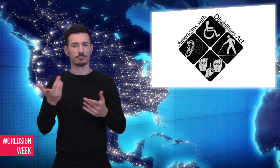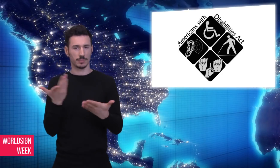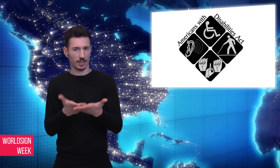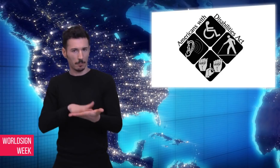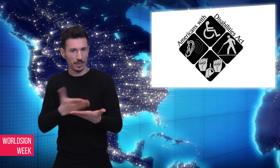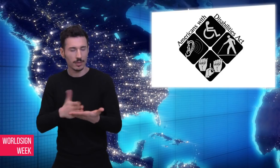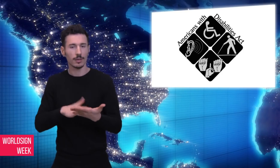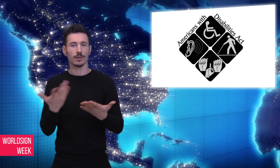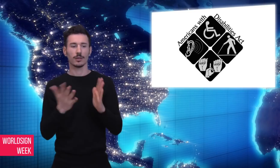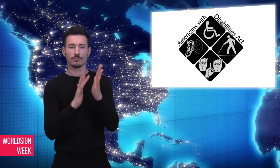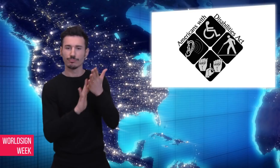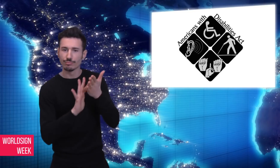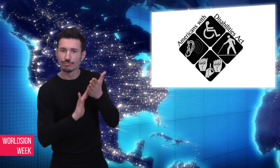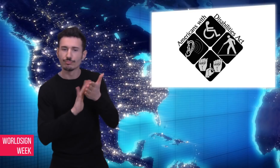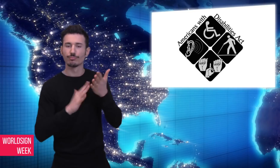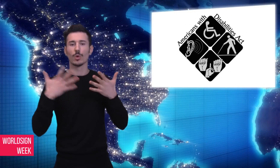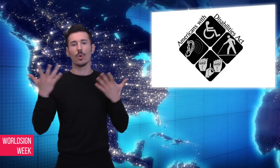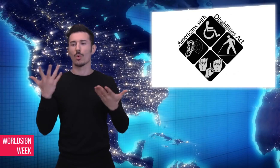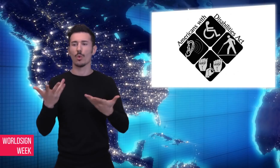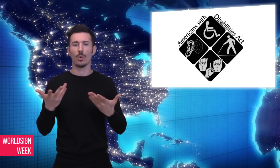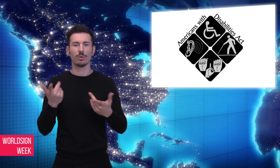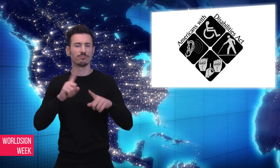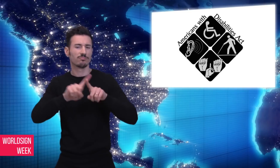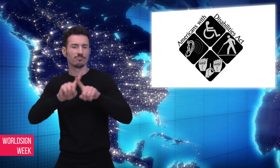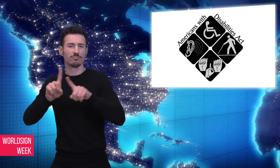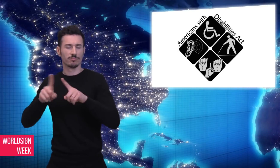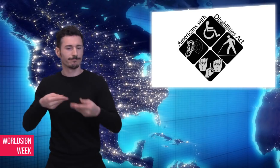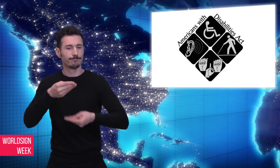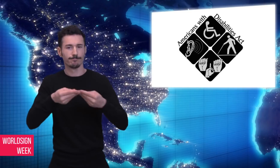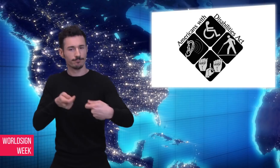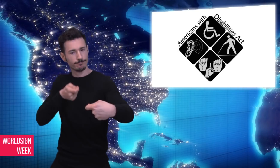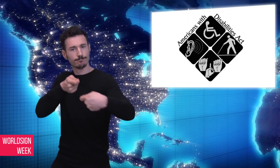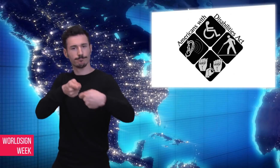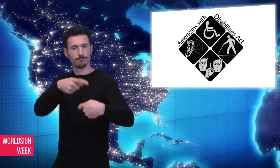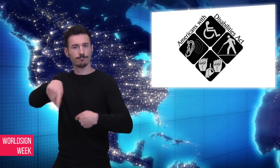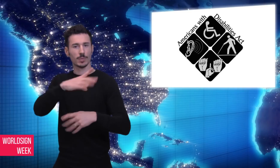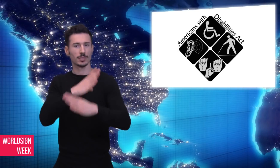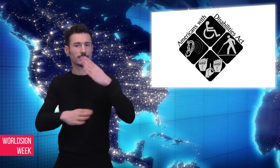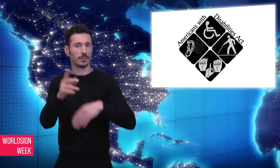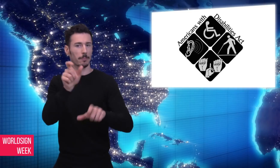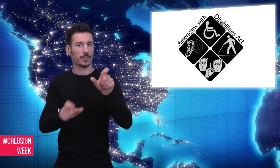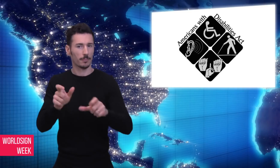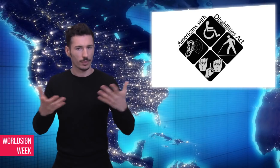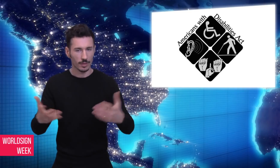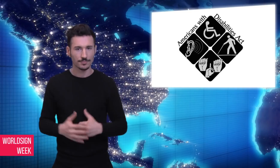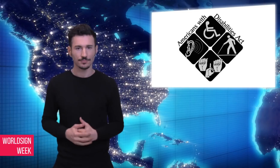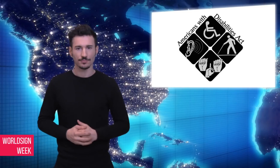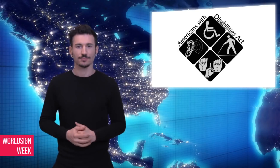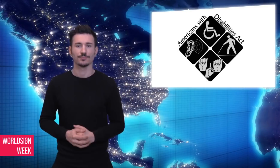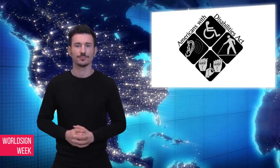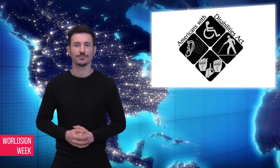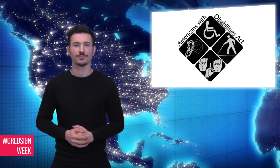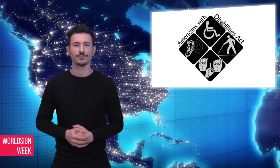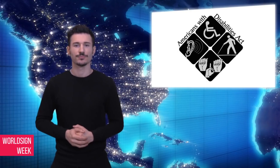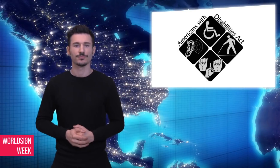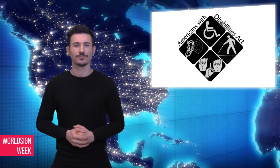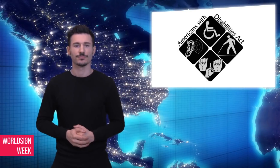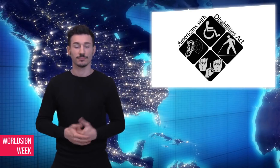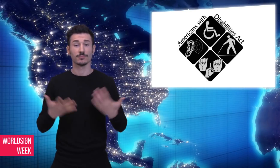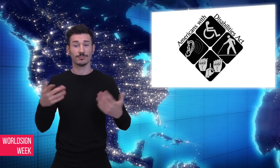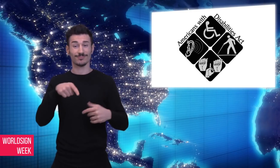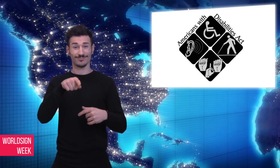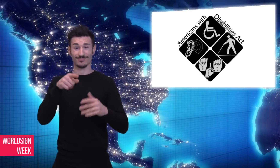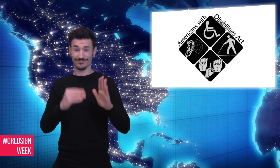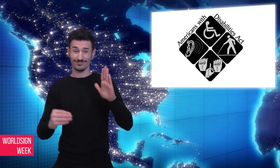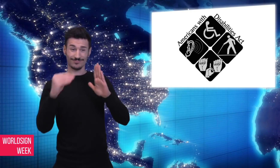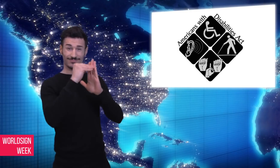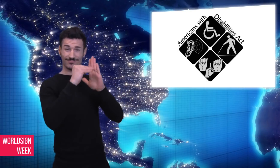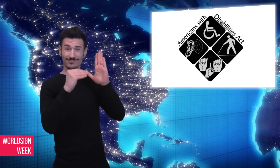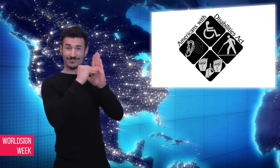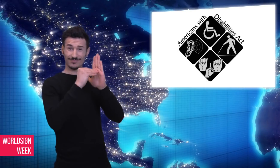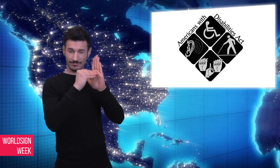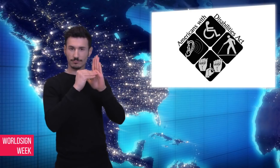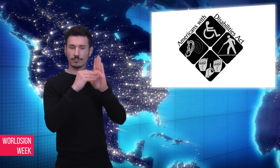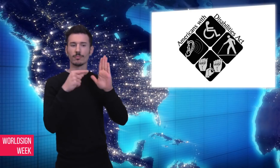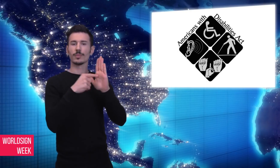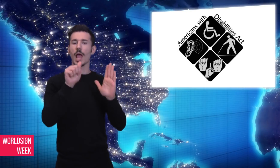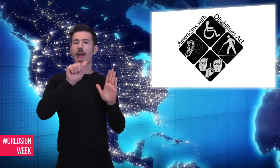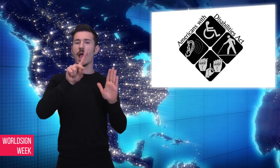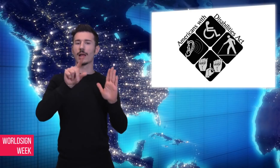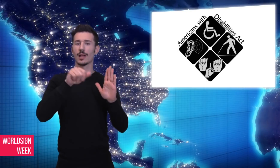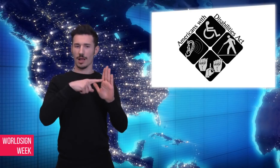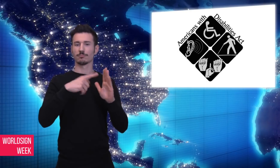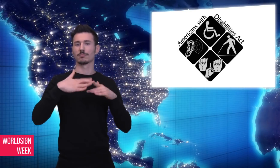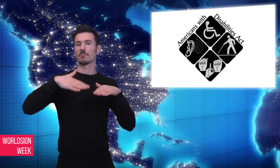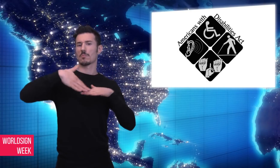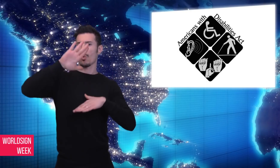With these two measures, ADA would be strengthened,